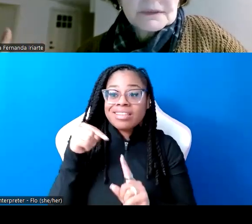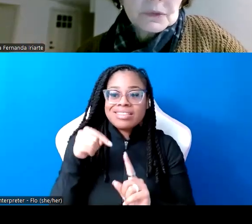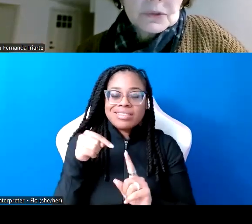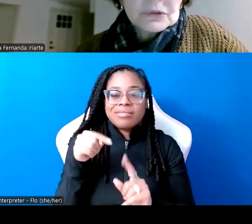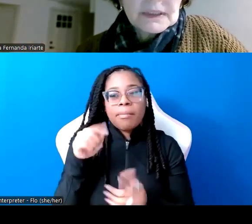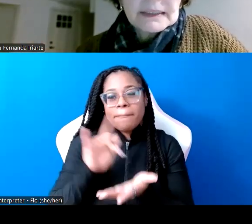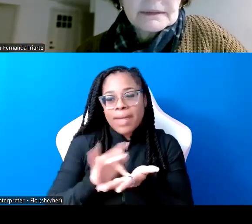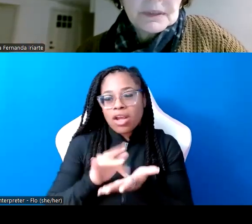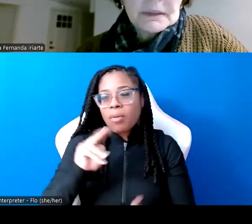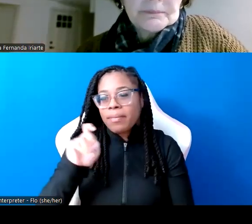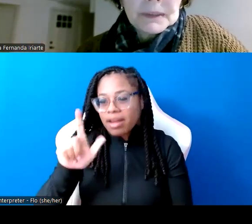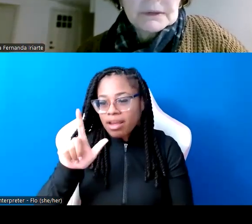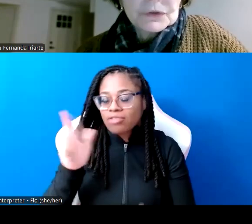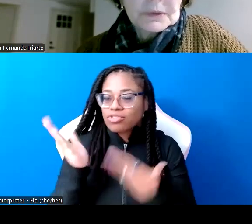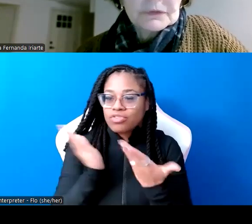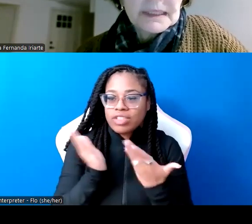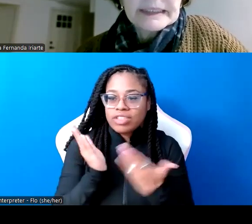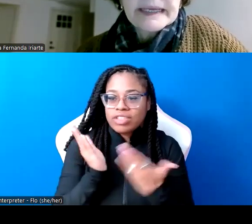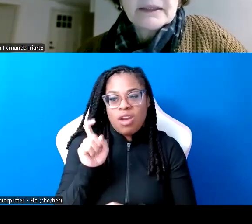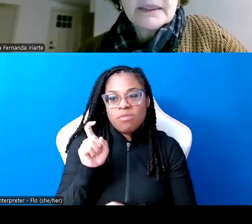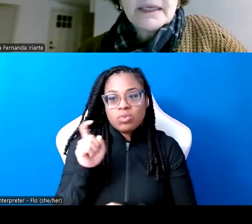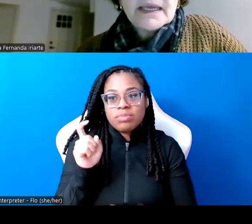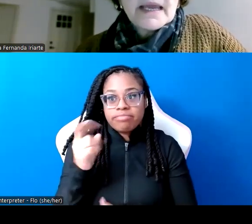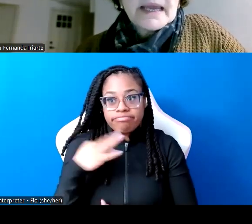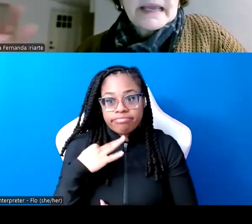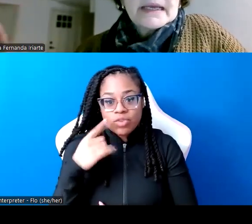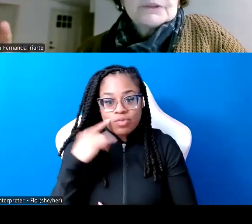Of course, you've got to be eligible for Medi-Cal and